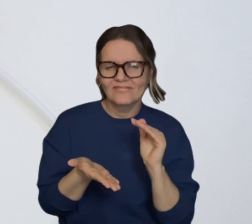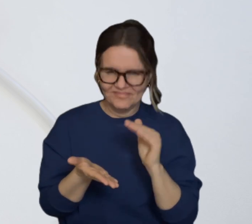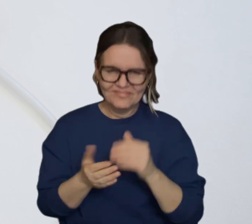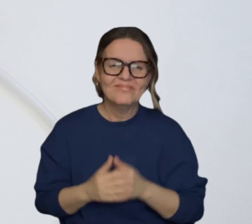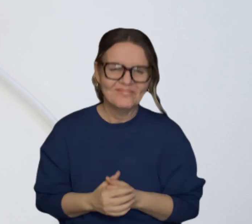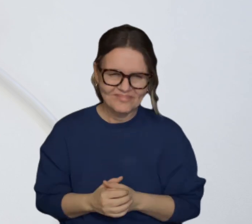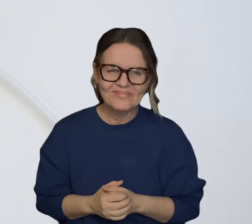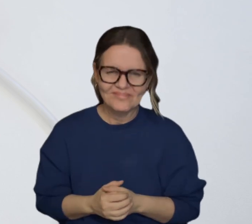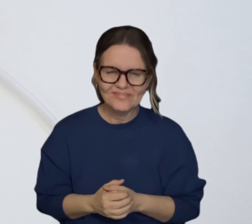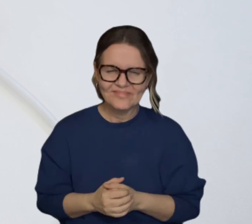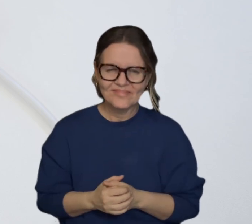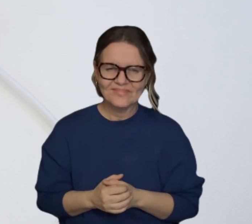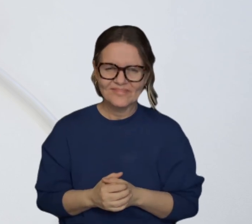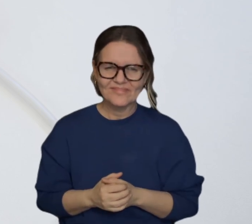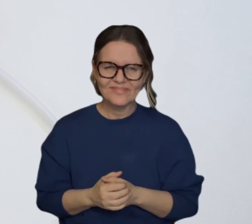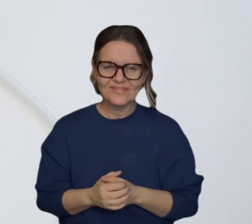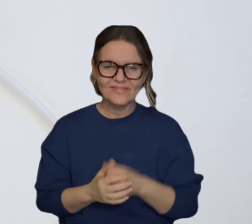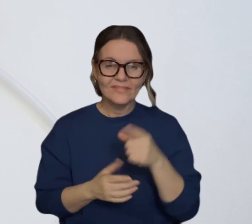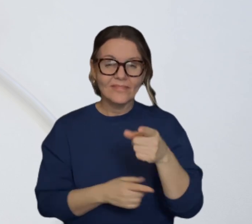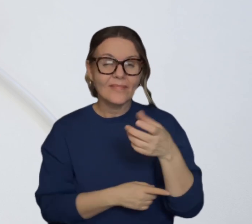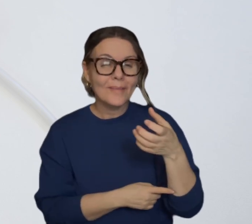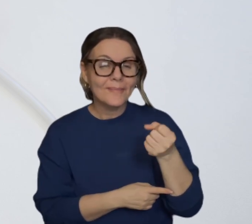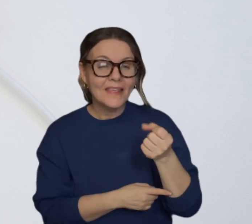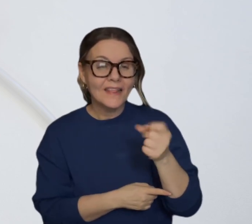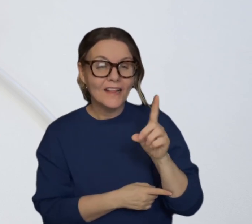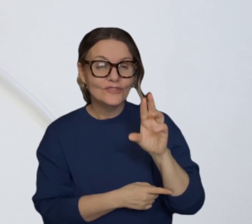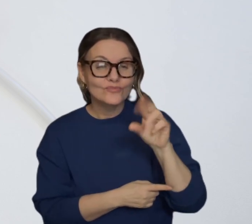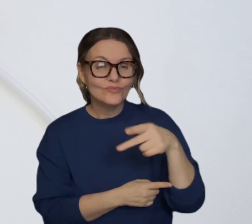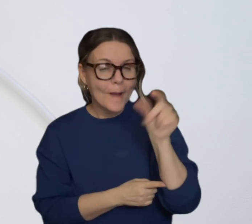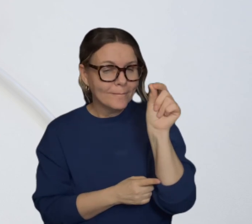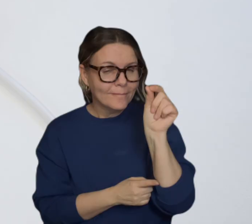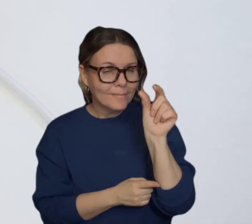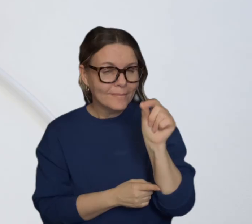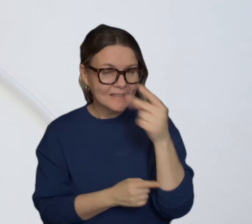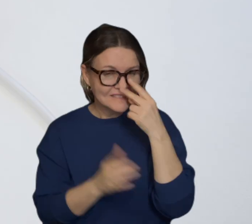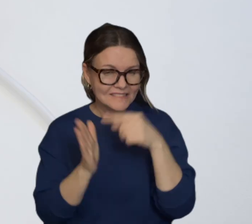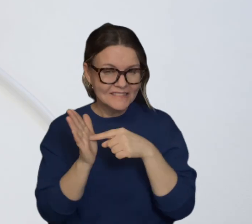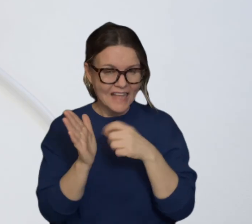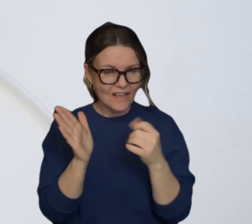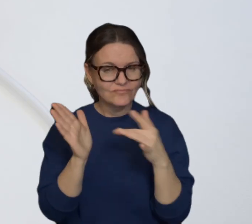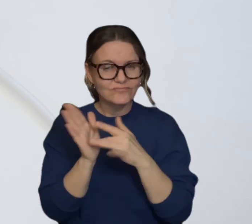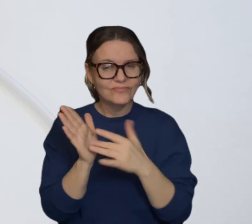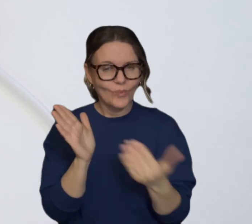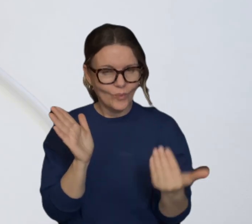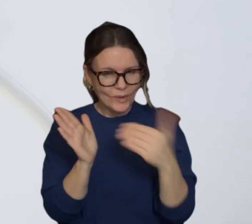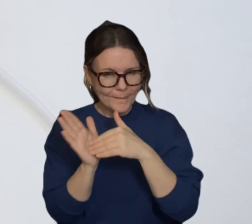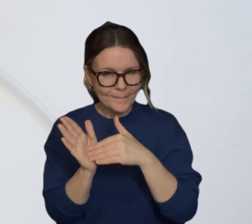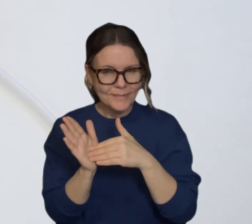need to return to massage or stimulation mode you can hit the milk drop button to repeat the process